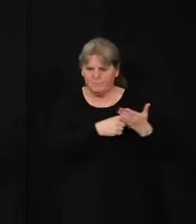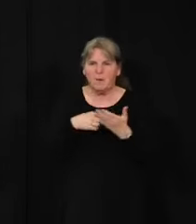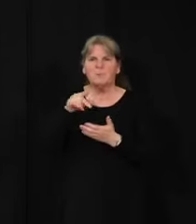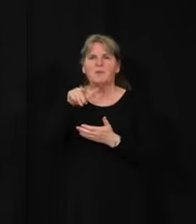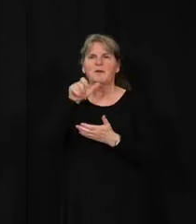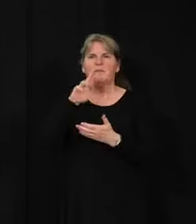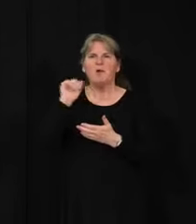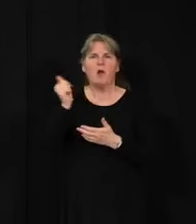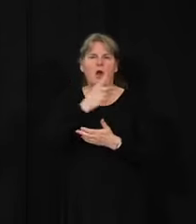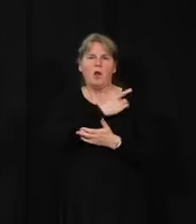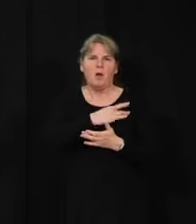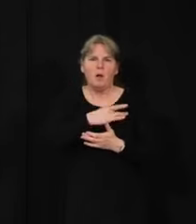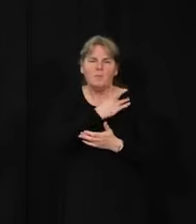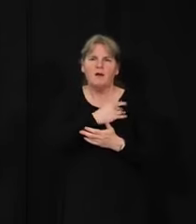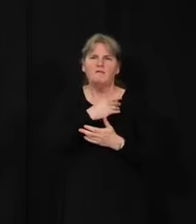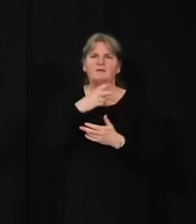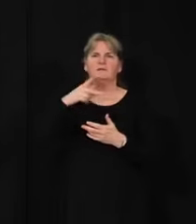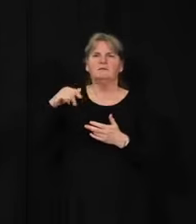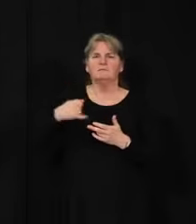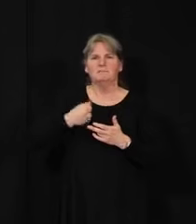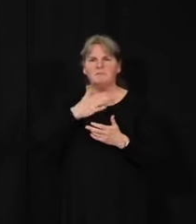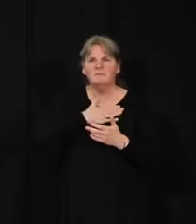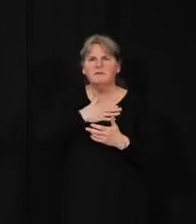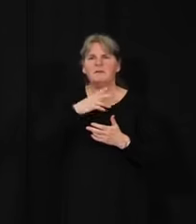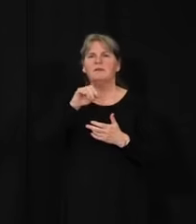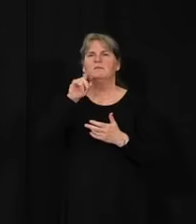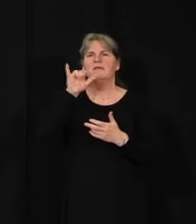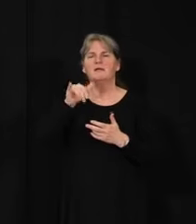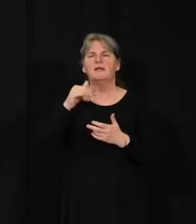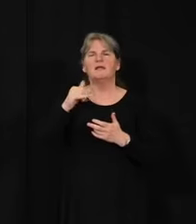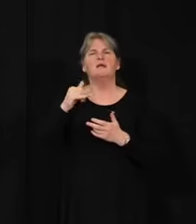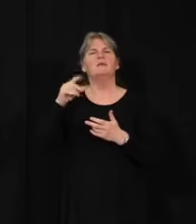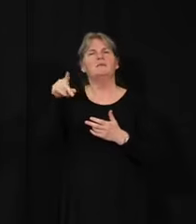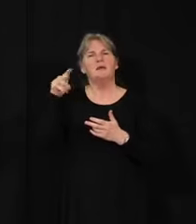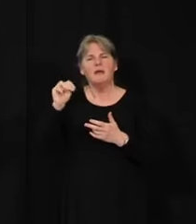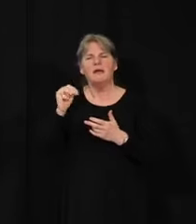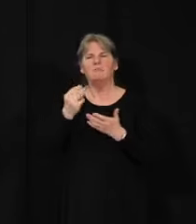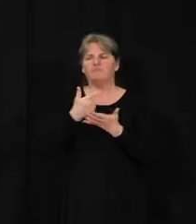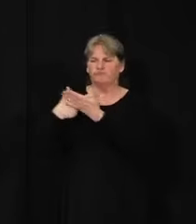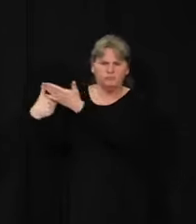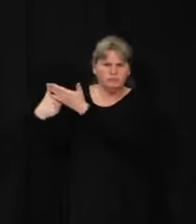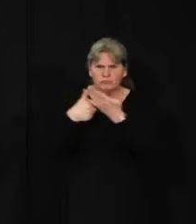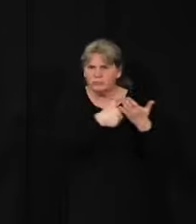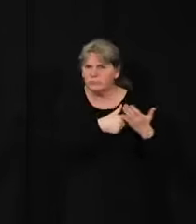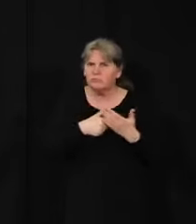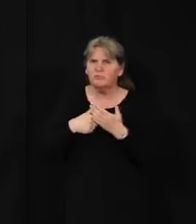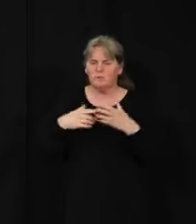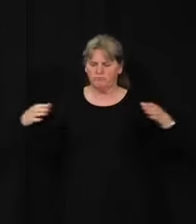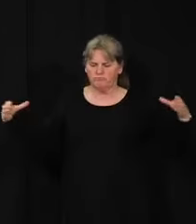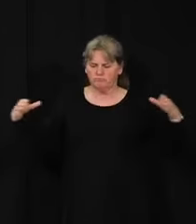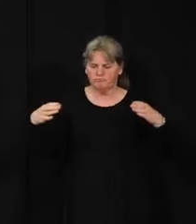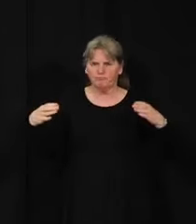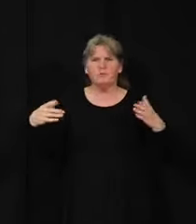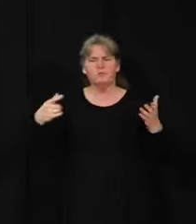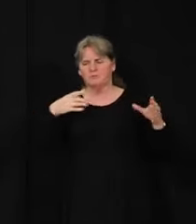premiers and with the Prime Minister and Deputy Prime Minister. It is a coordinated effort based upon the first ministers'